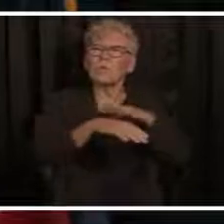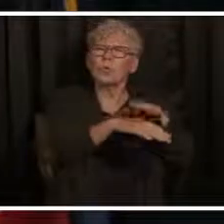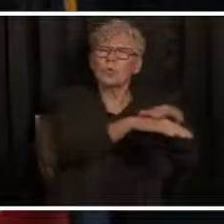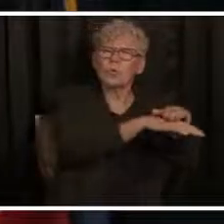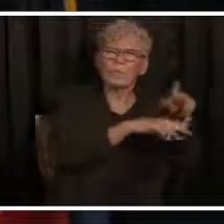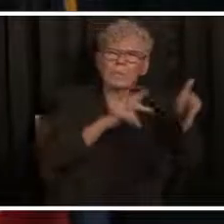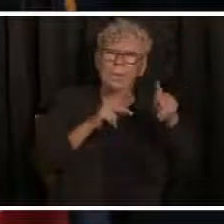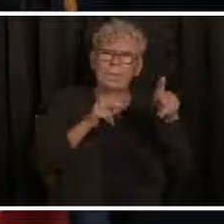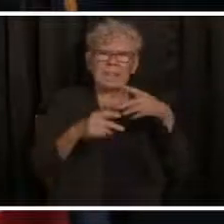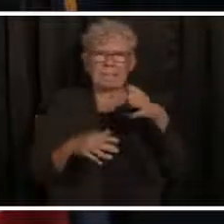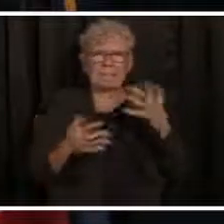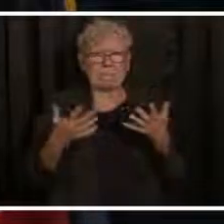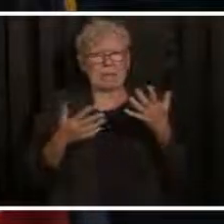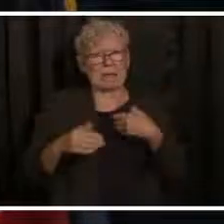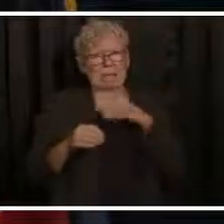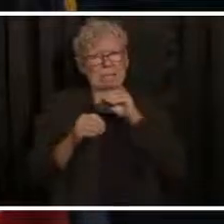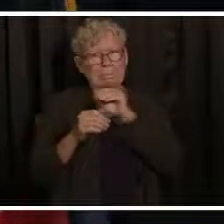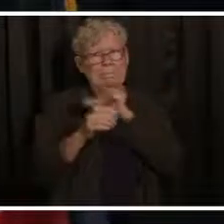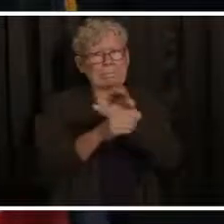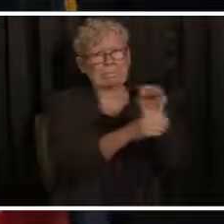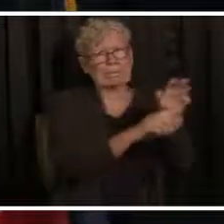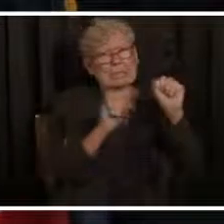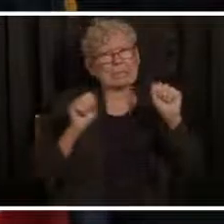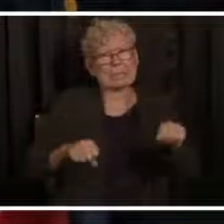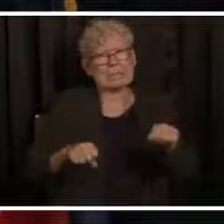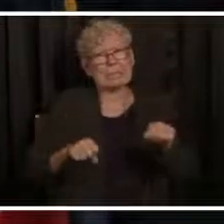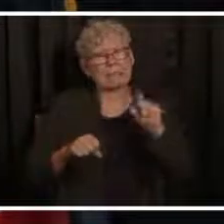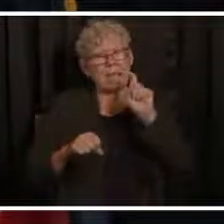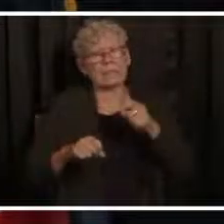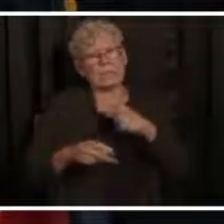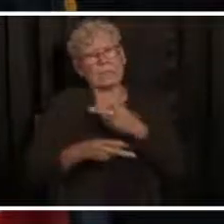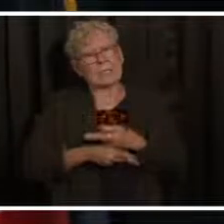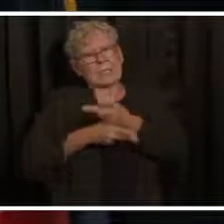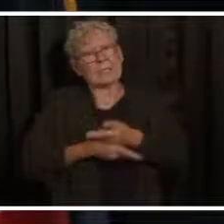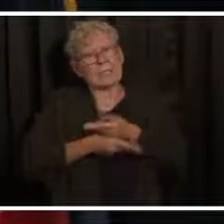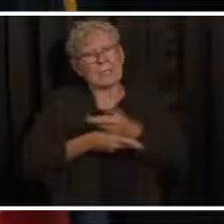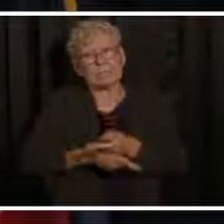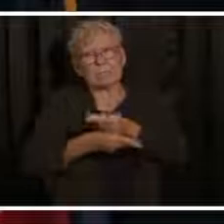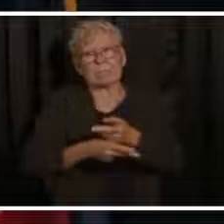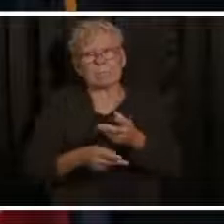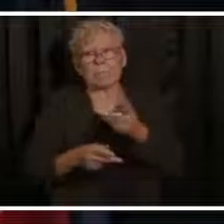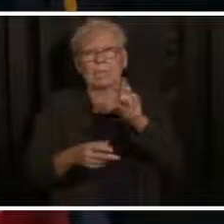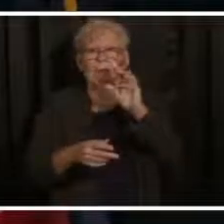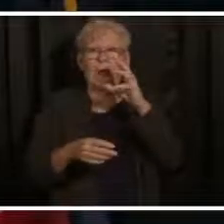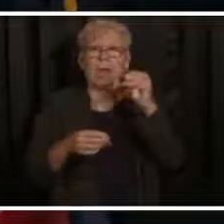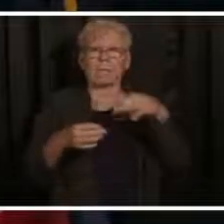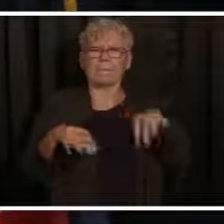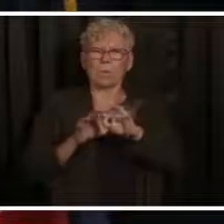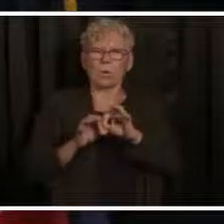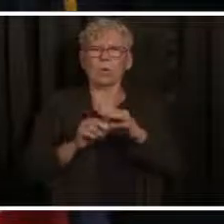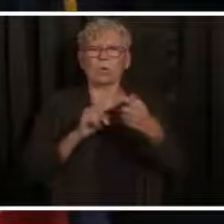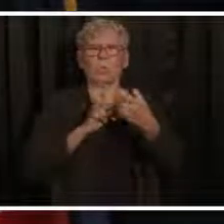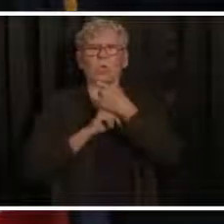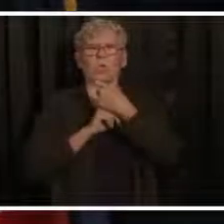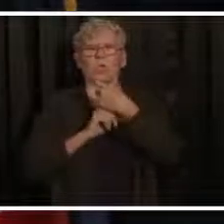contact with so that if they get it all, they can take the unnecessary actions early and remember, there are treatments